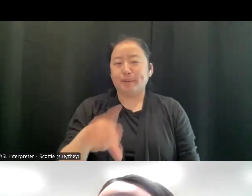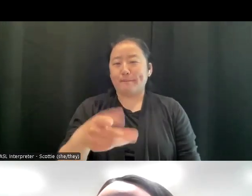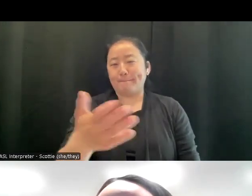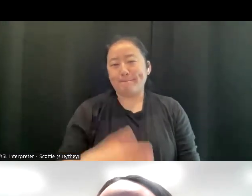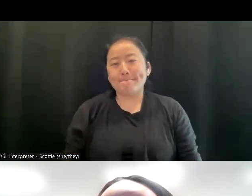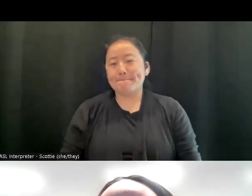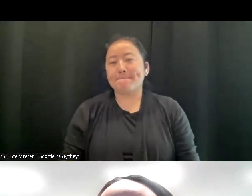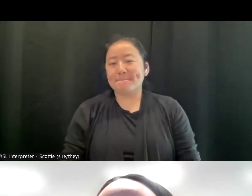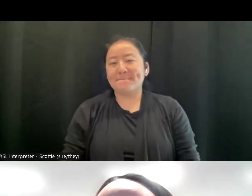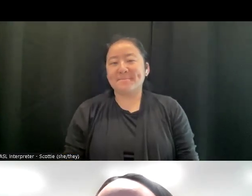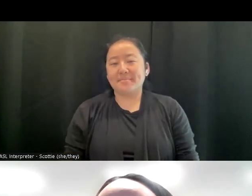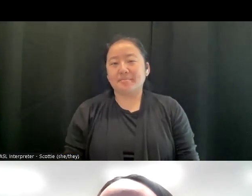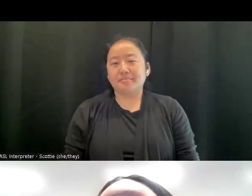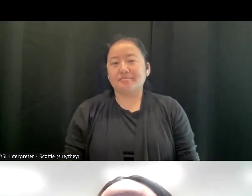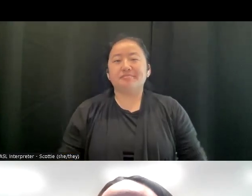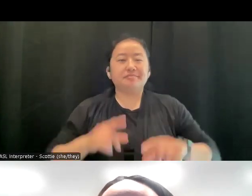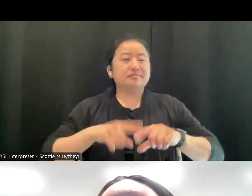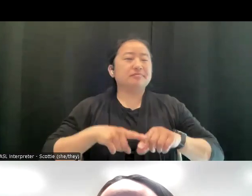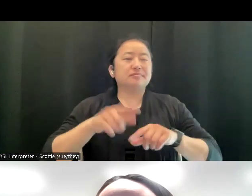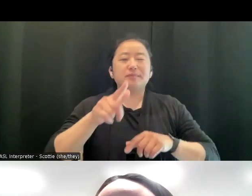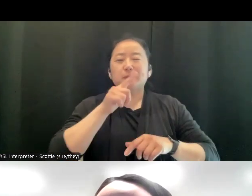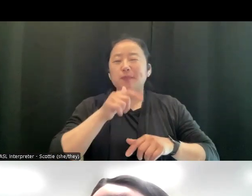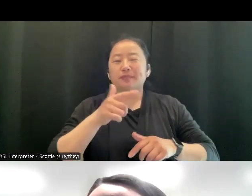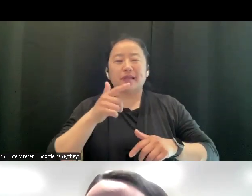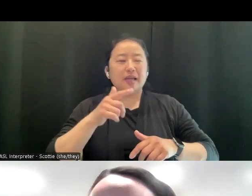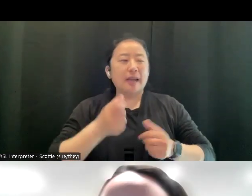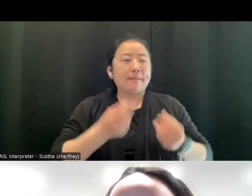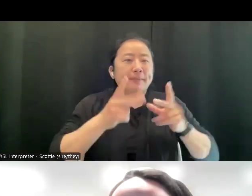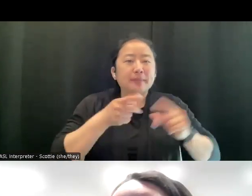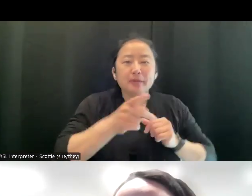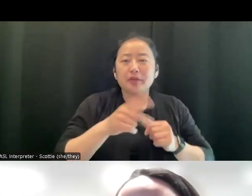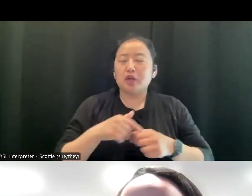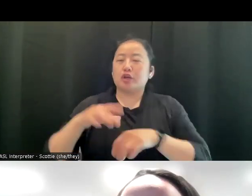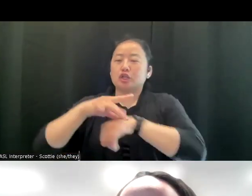of geographic area and population but they also vary in terms of opportunities there.